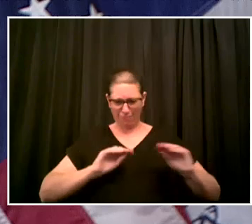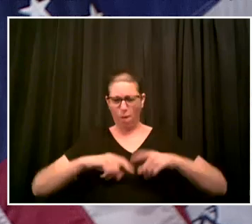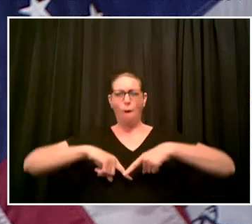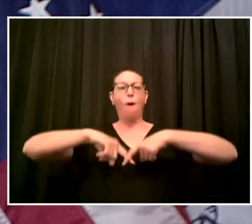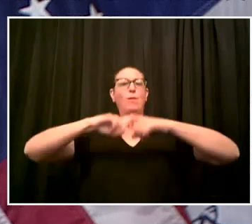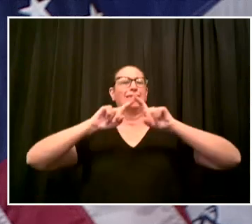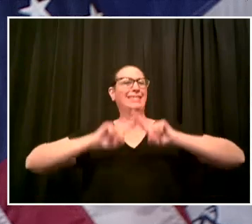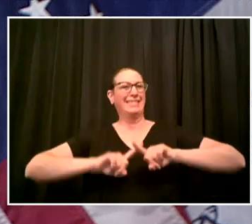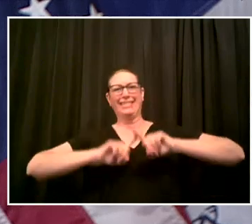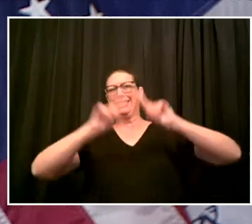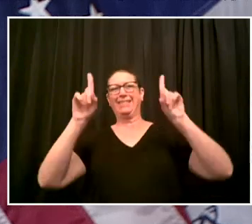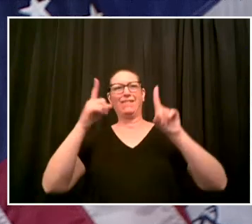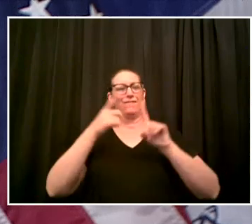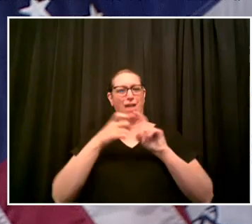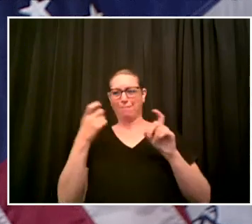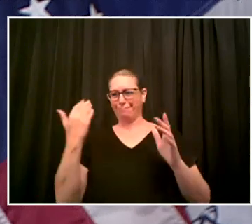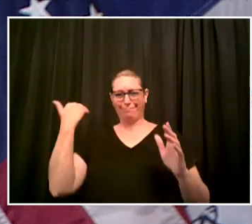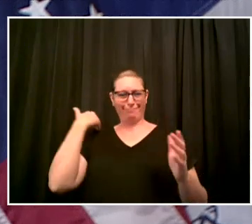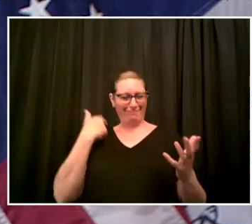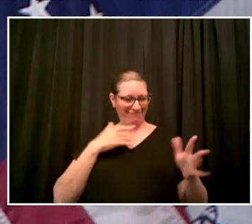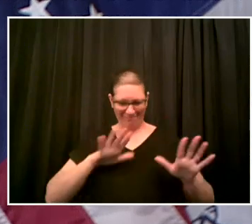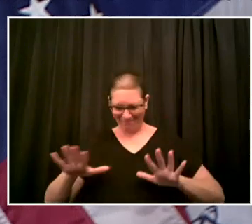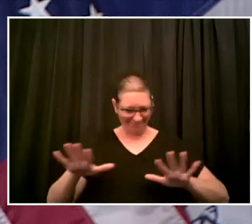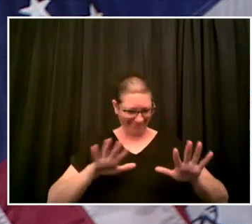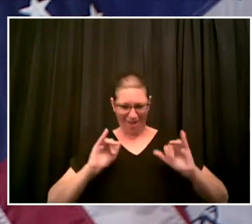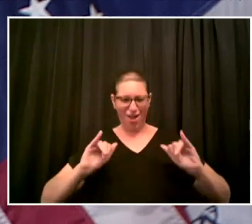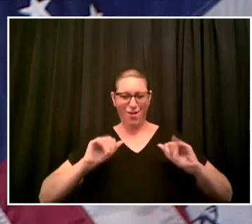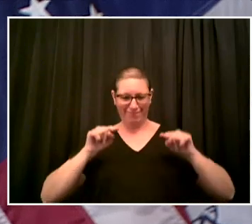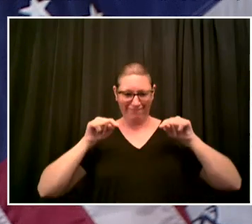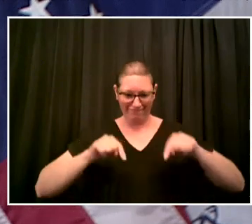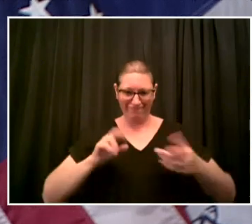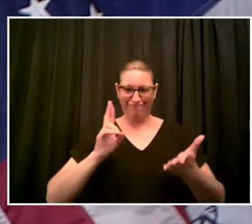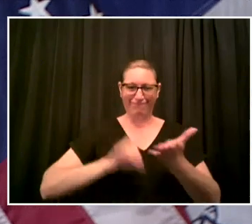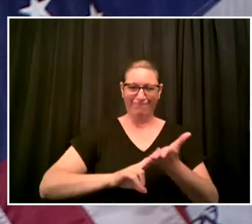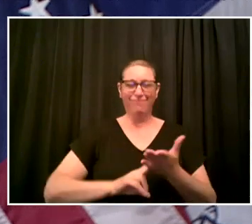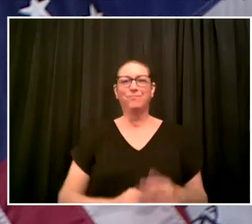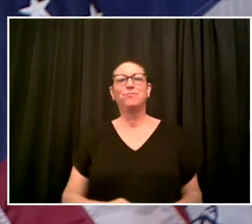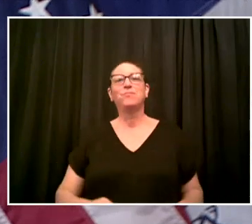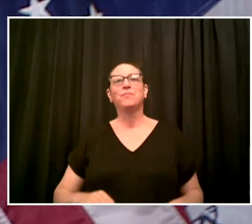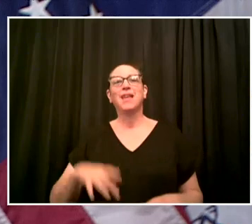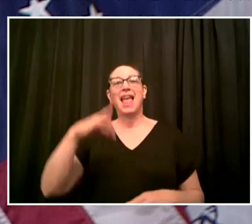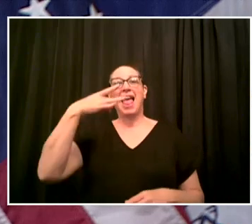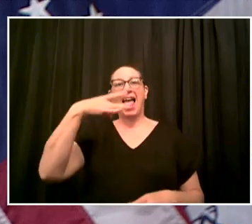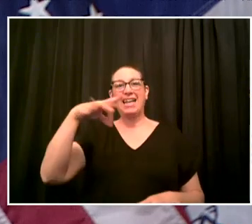OKAY, THAT'S DIFFERENT. WE'RE DEFINITELY DOING SOMETHING DIFFERENT TODAY. OKAY.